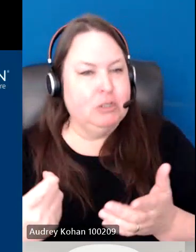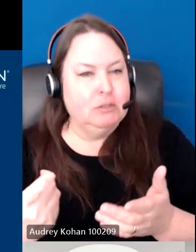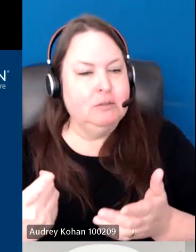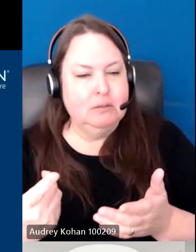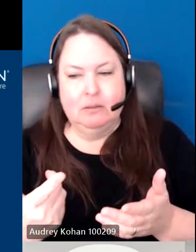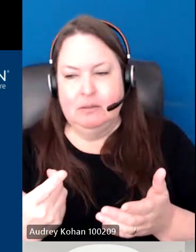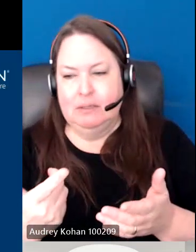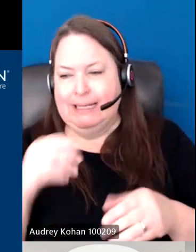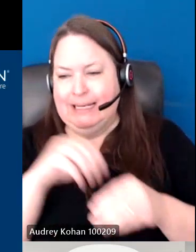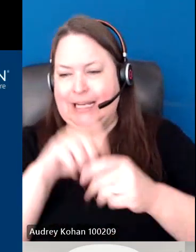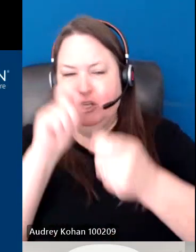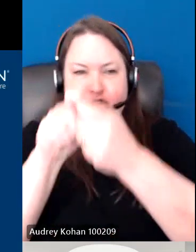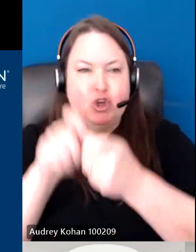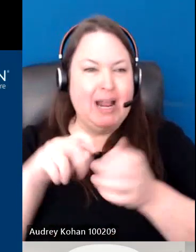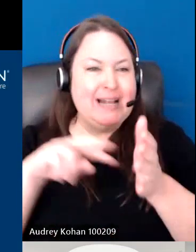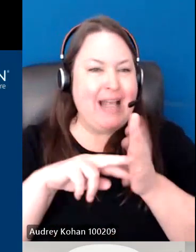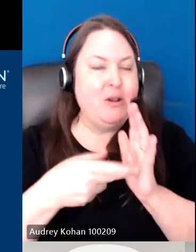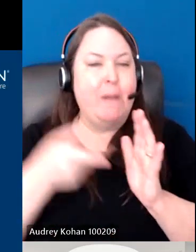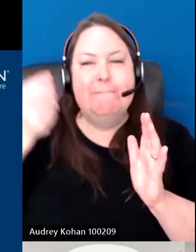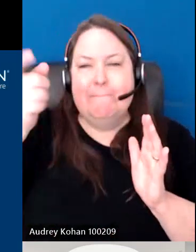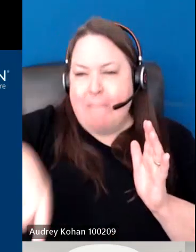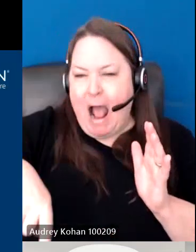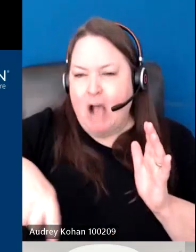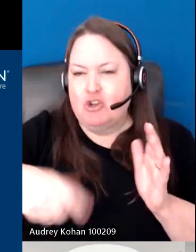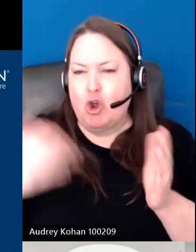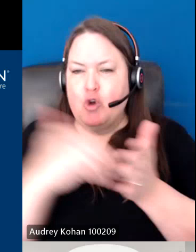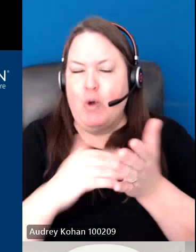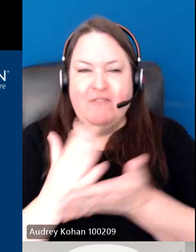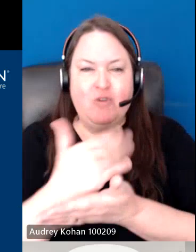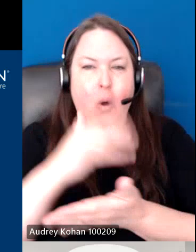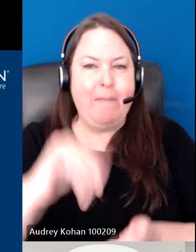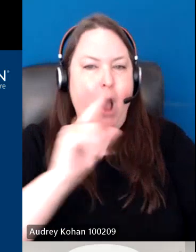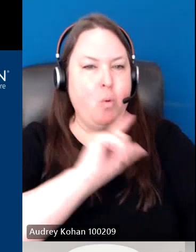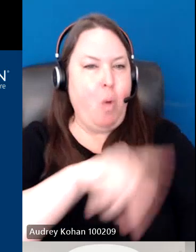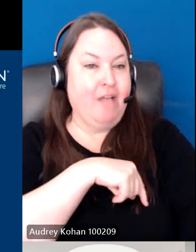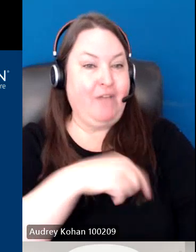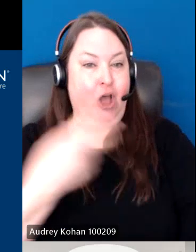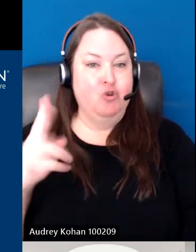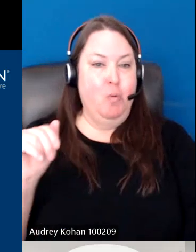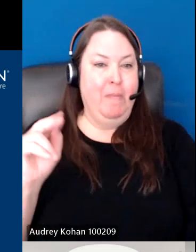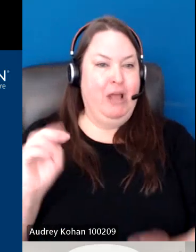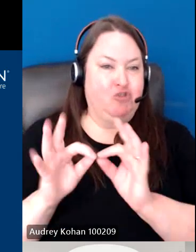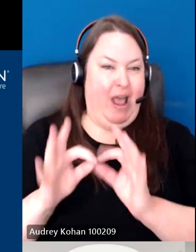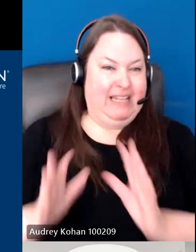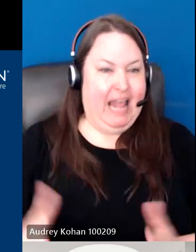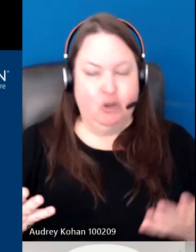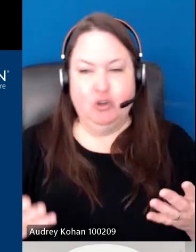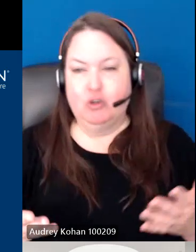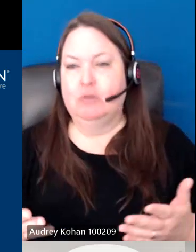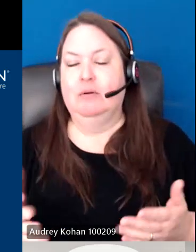certain contexts must be reviewed by a qualified human translator and here's the three places in